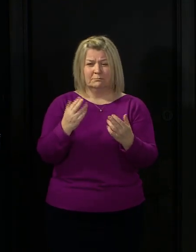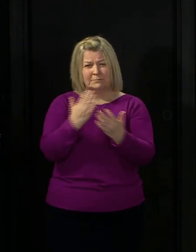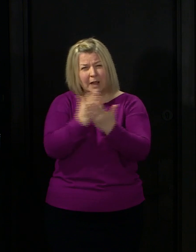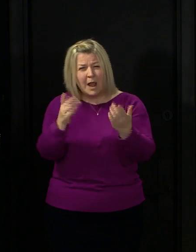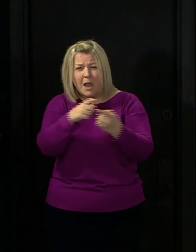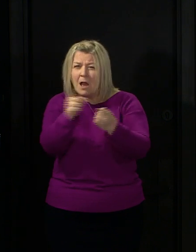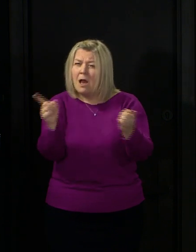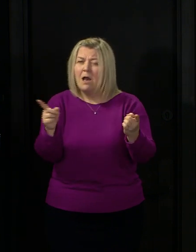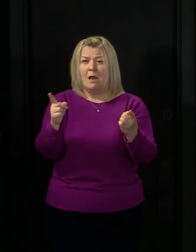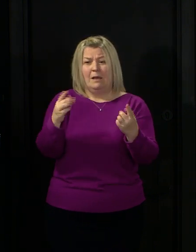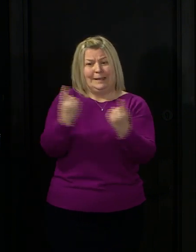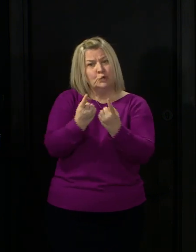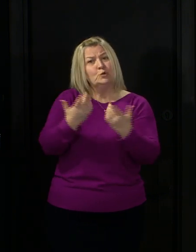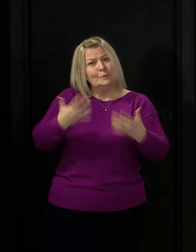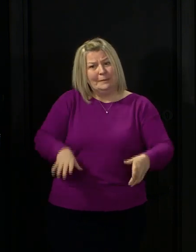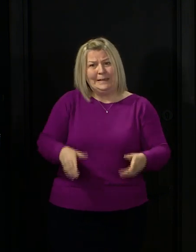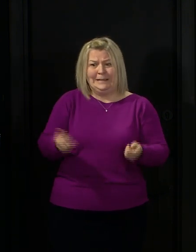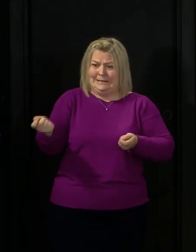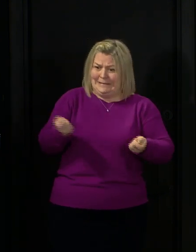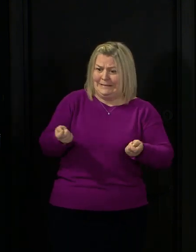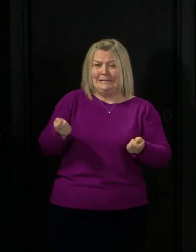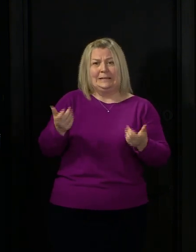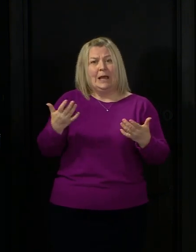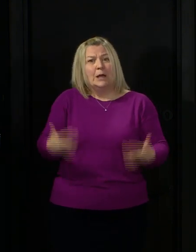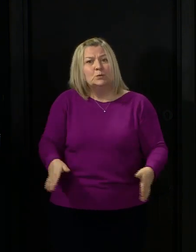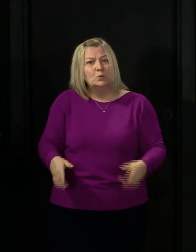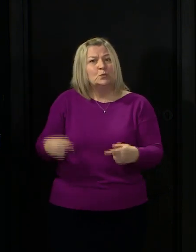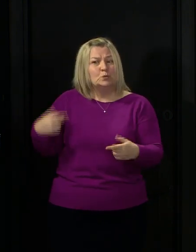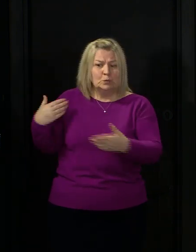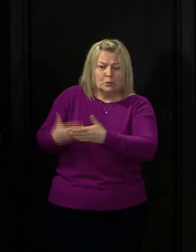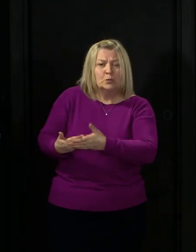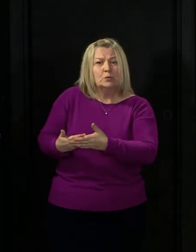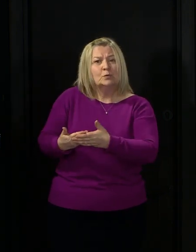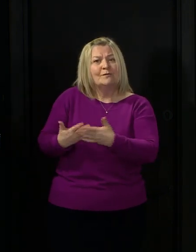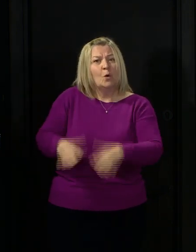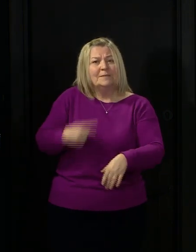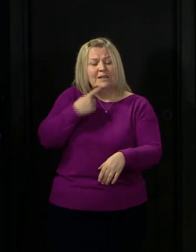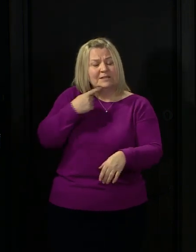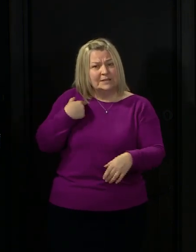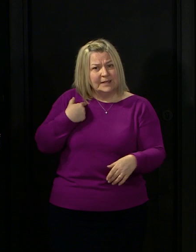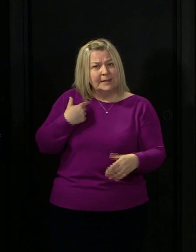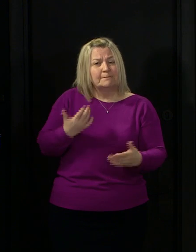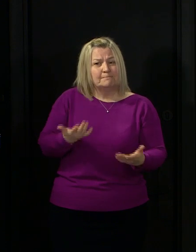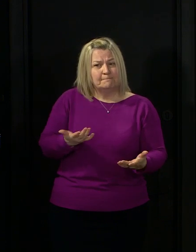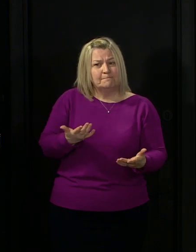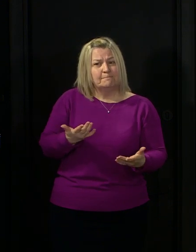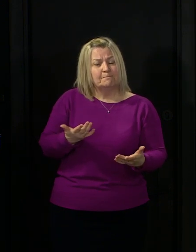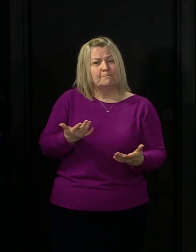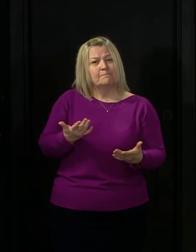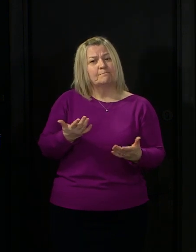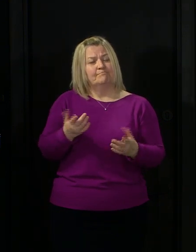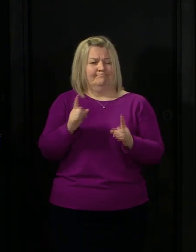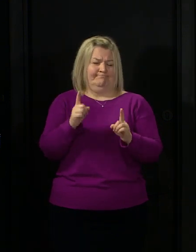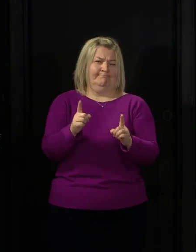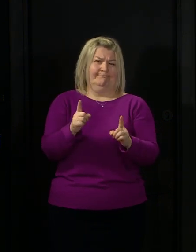issues I was balancing in decision making yesterday, regardless of that this is an incredibly